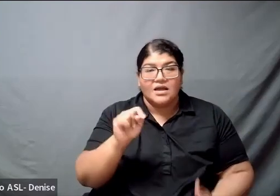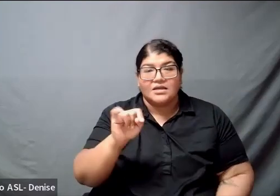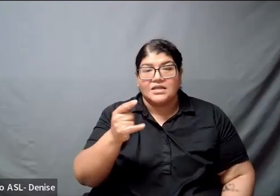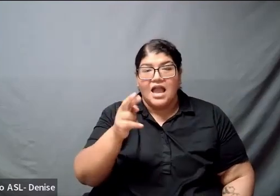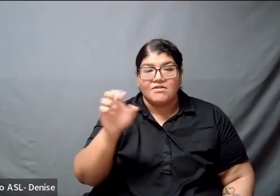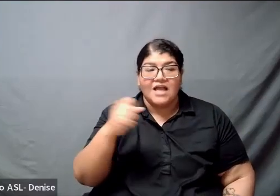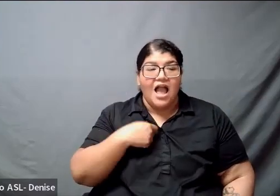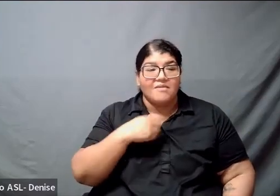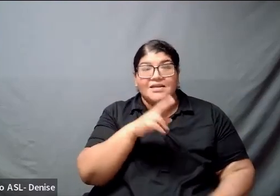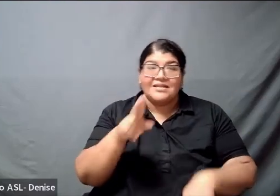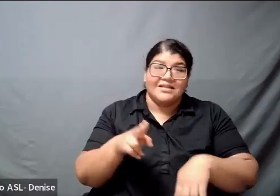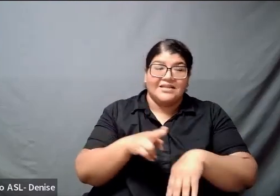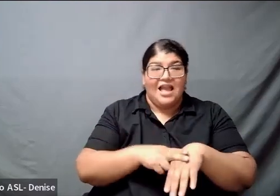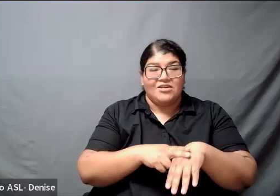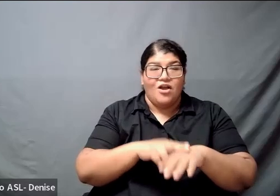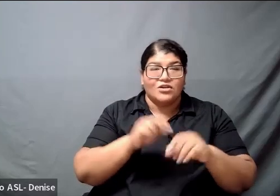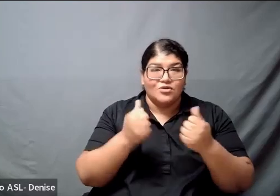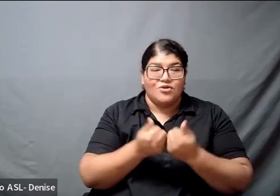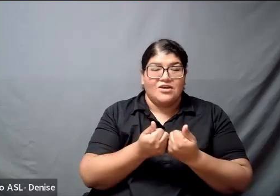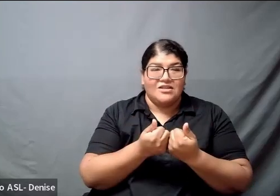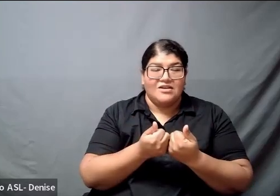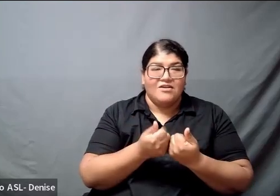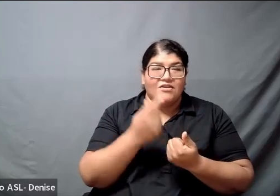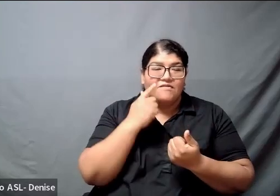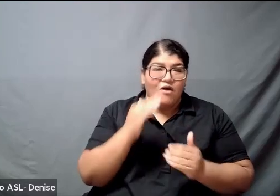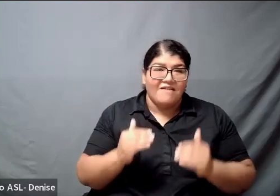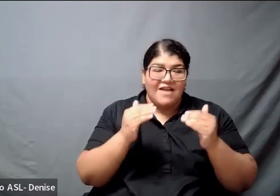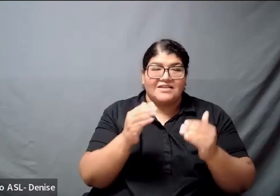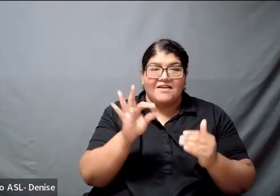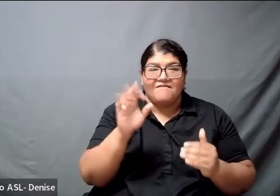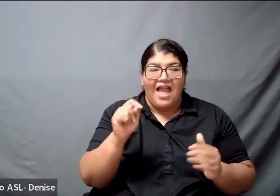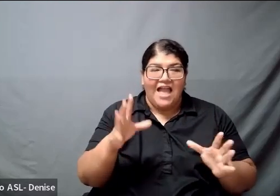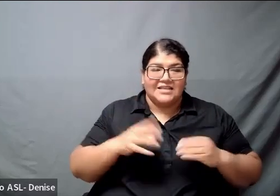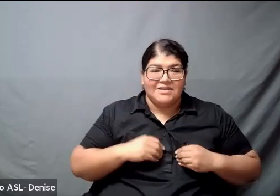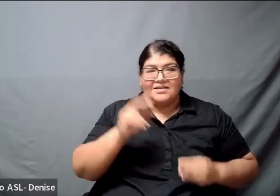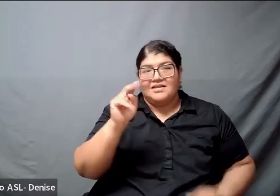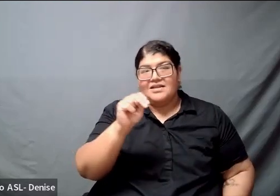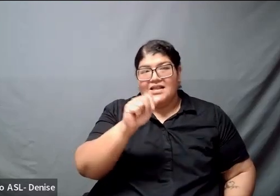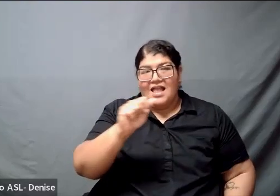the National Association to Advance Fat Acceptance. Welcome to the NAAFA webinar series.